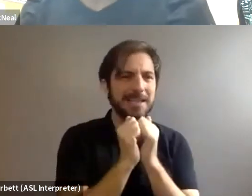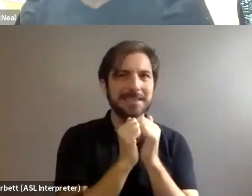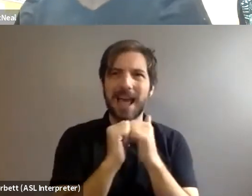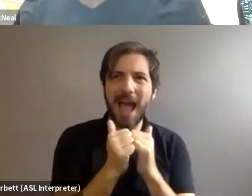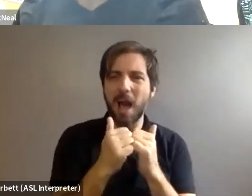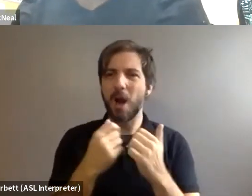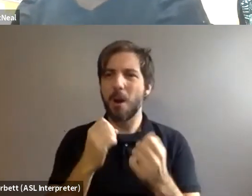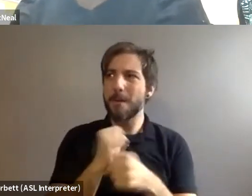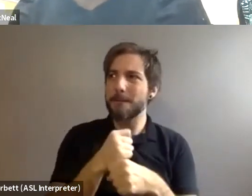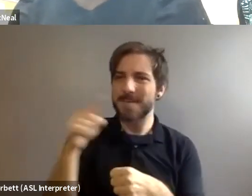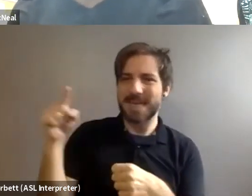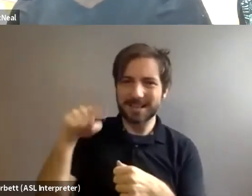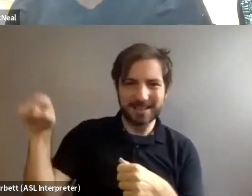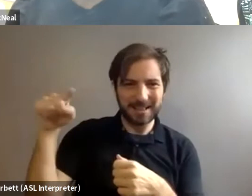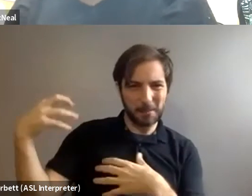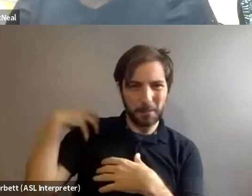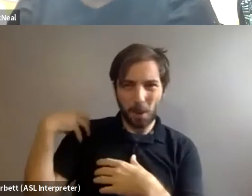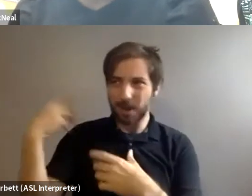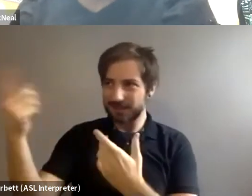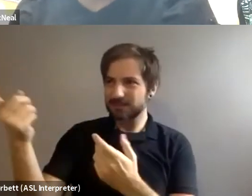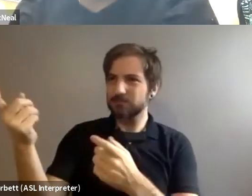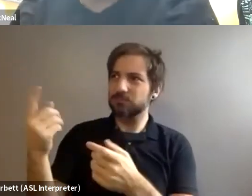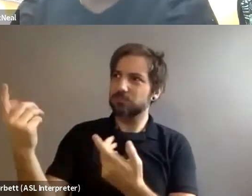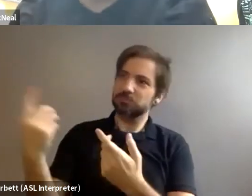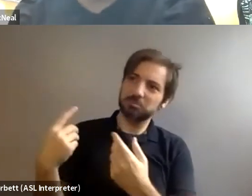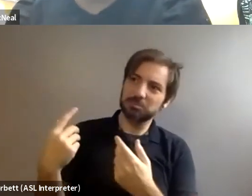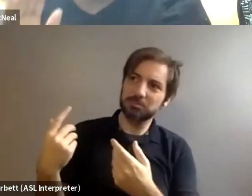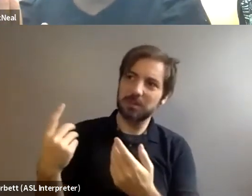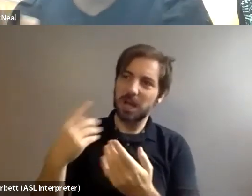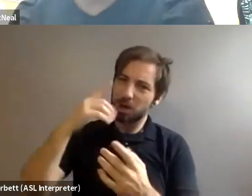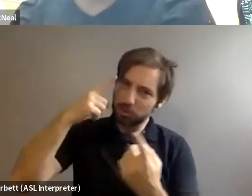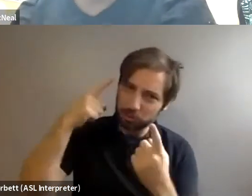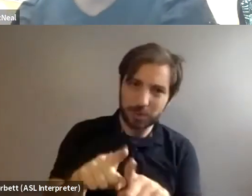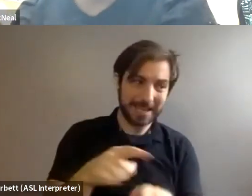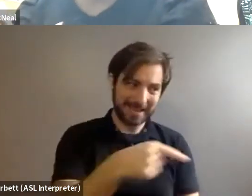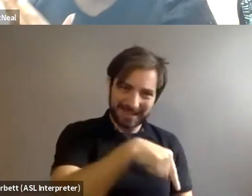what more could i present you know and that's when i came up with the idea of making it